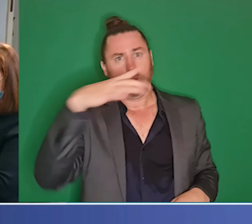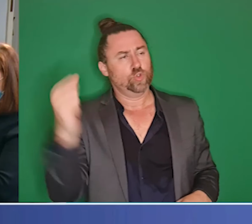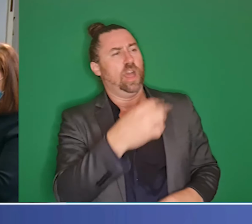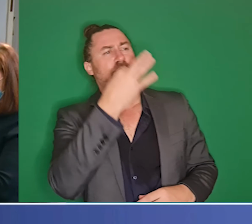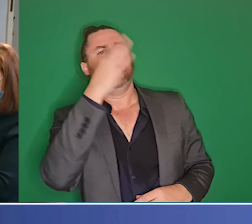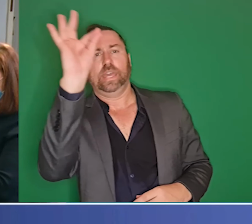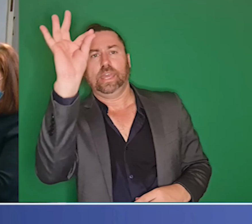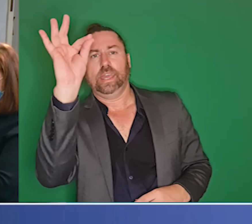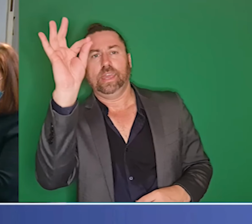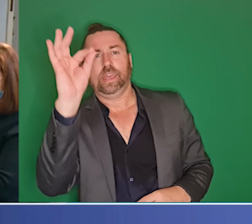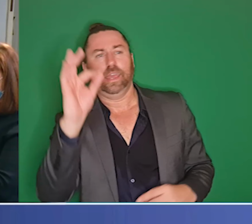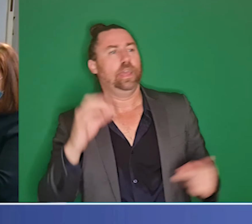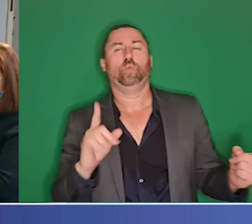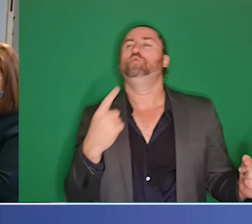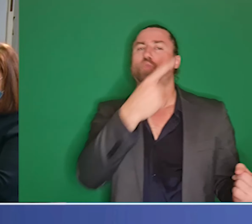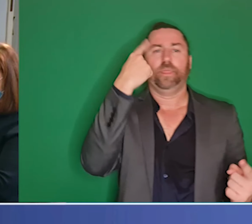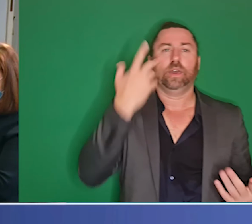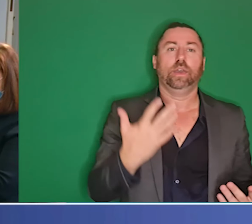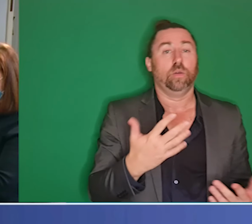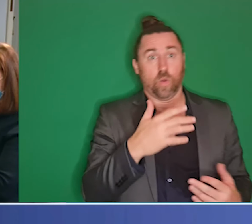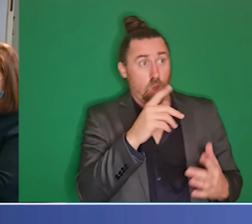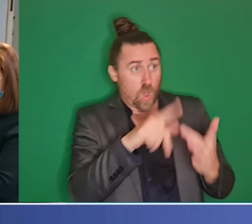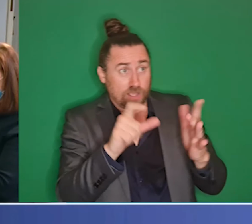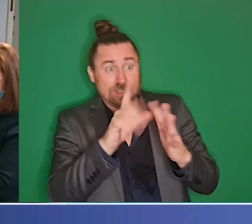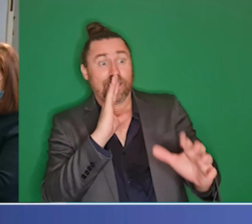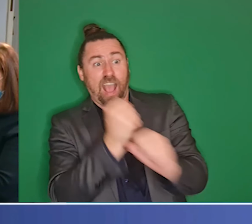But also that question about whether the government got it wrong last year